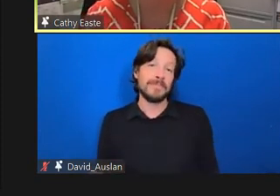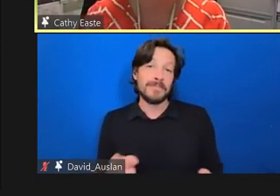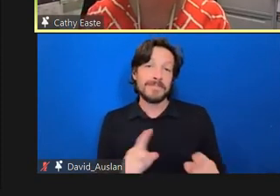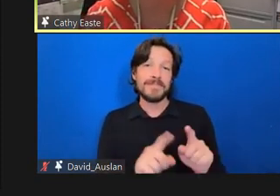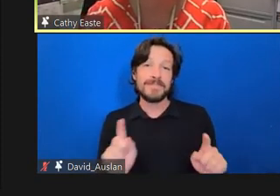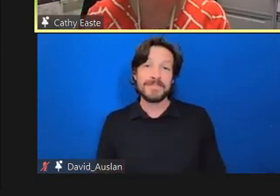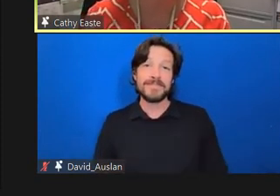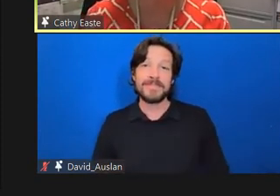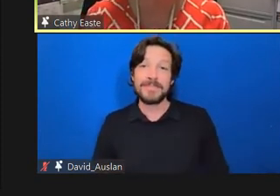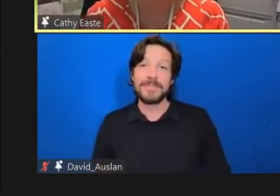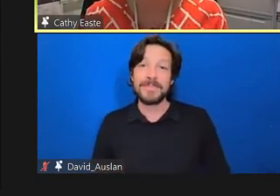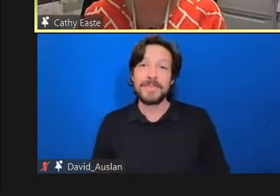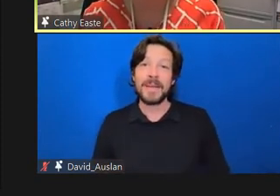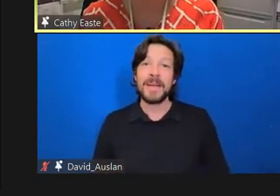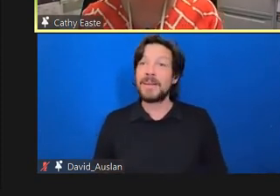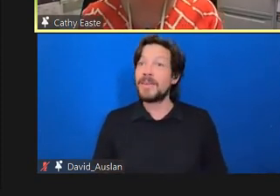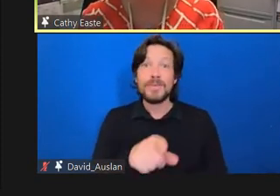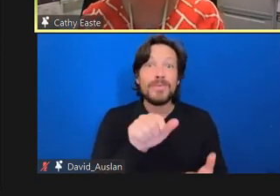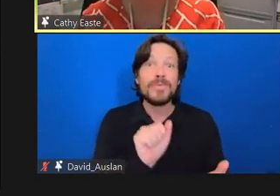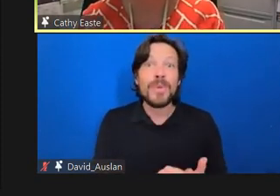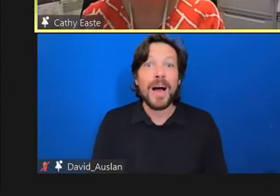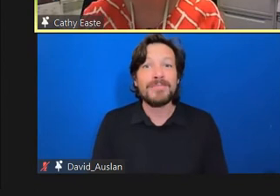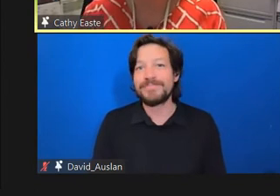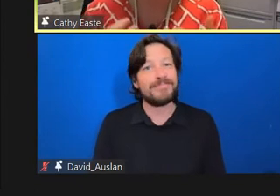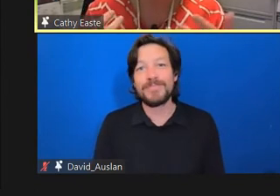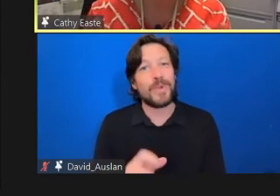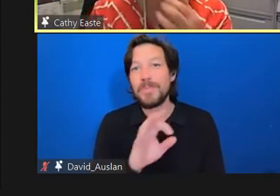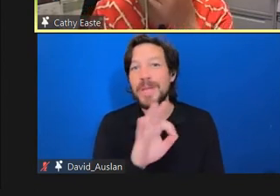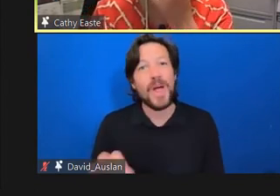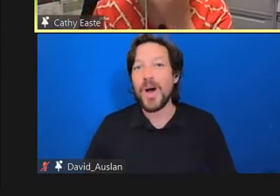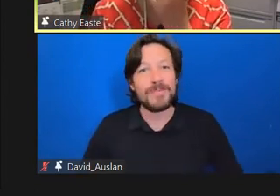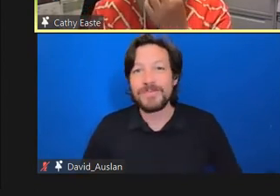I guarantee probably none of you got that. But in context,